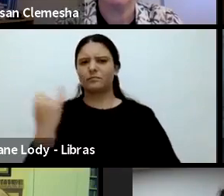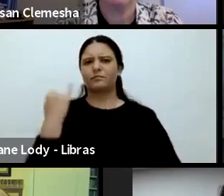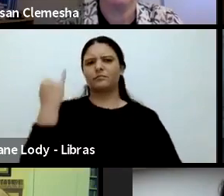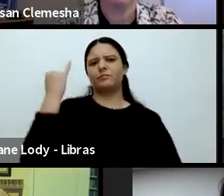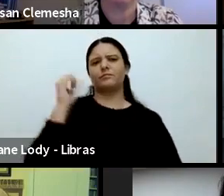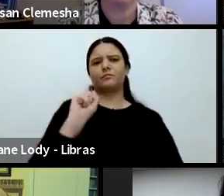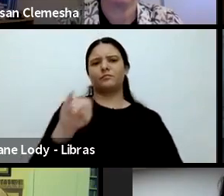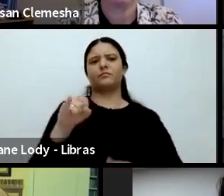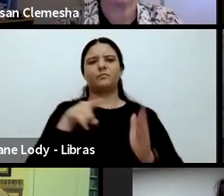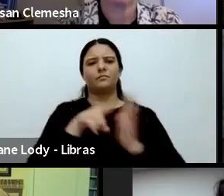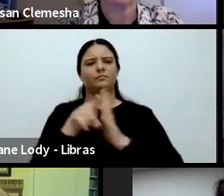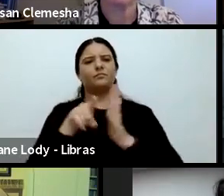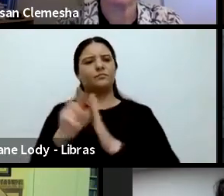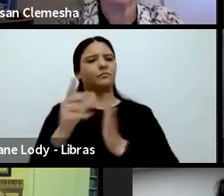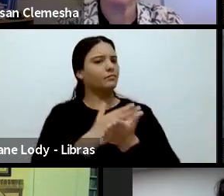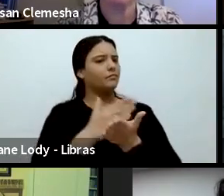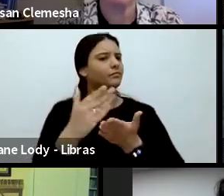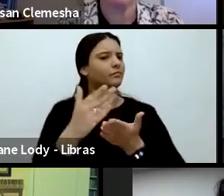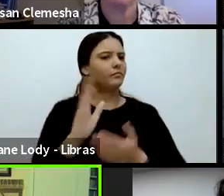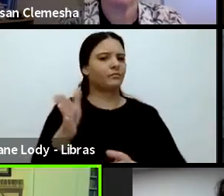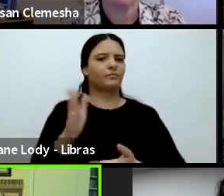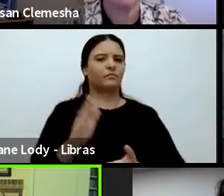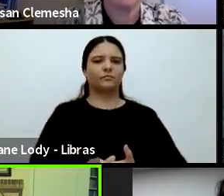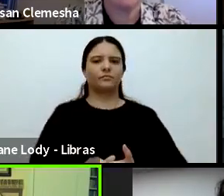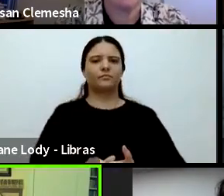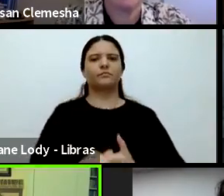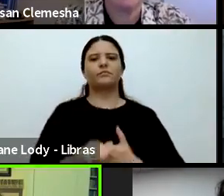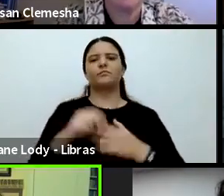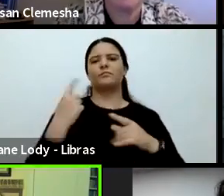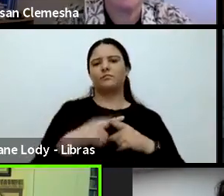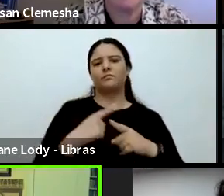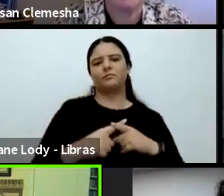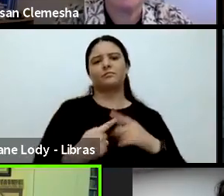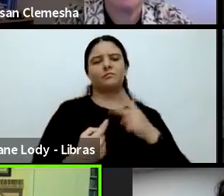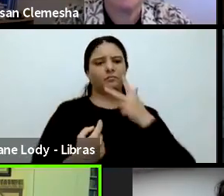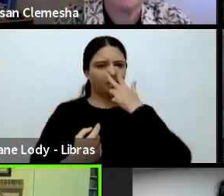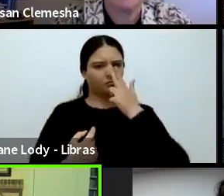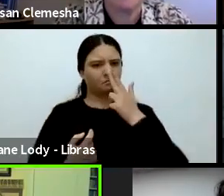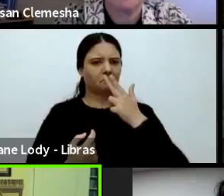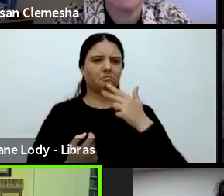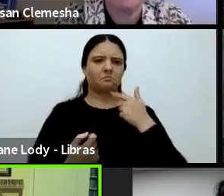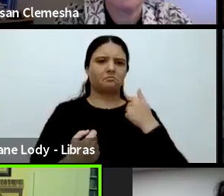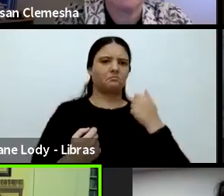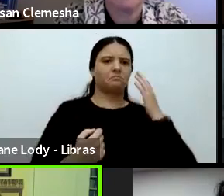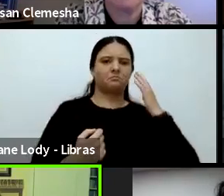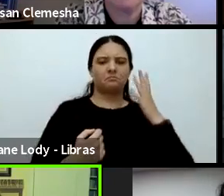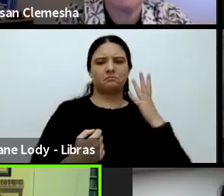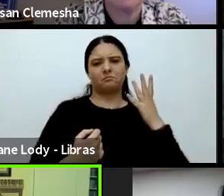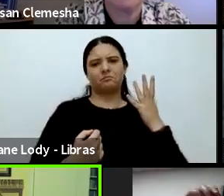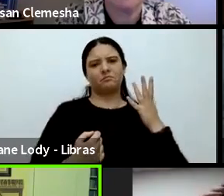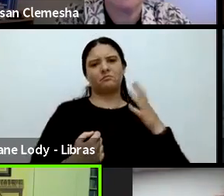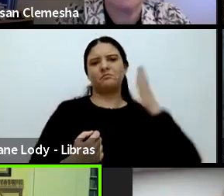better if we say. there. I'll probably never get to my. talk, and that's all talk, and that's always the best kind of session for me